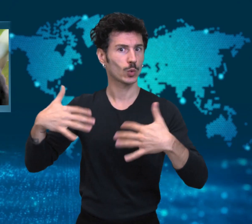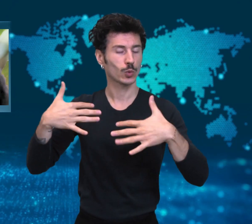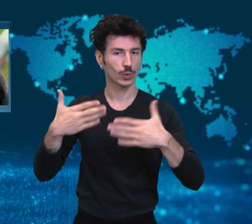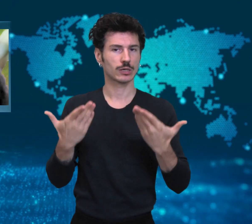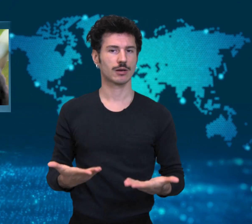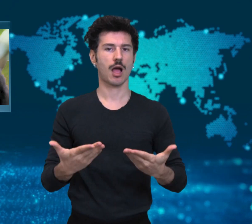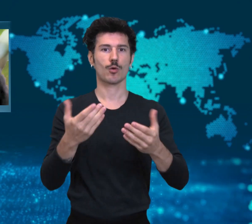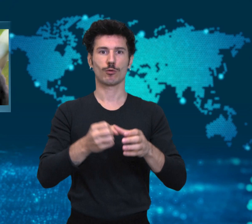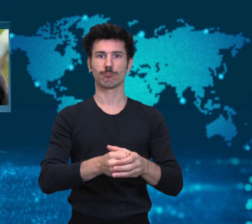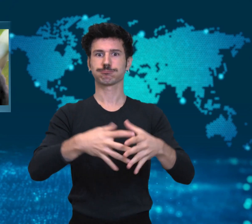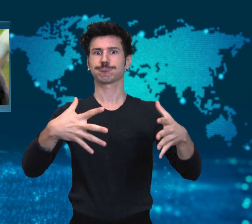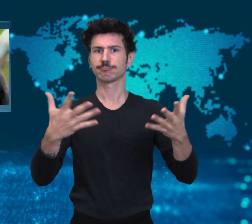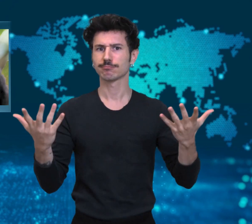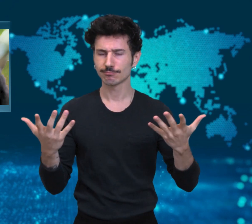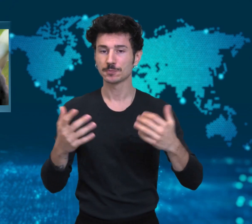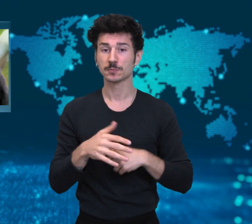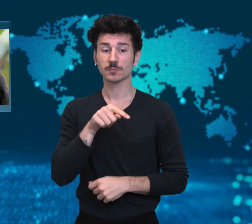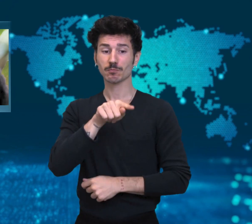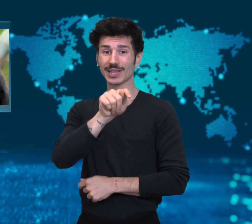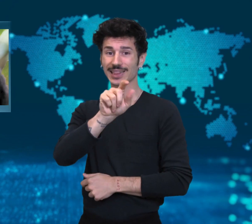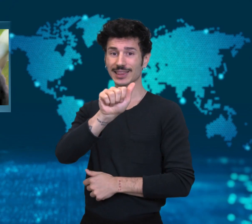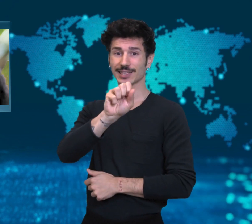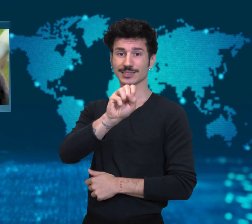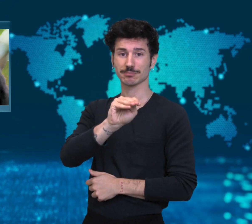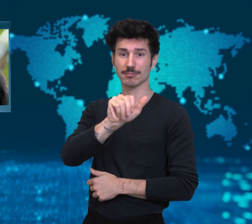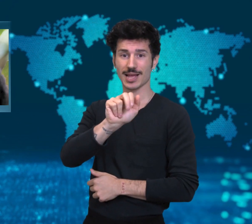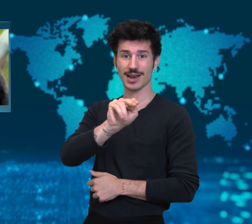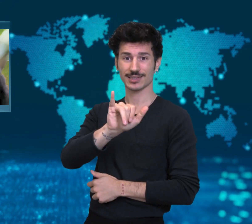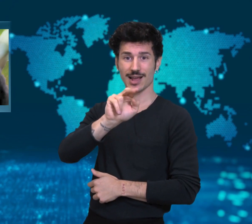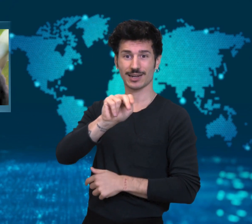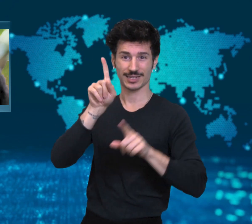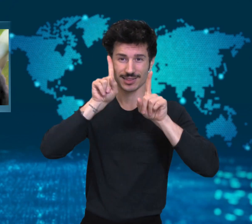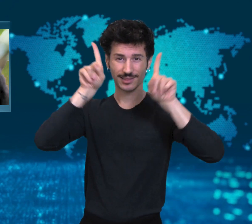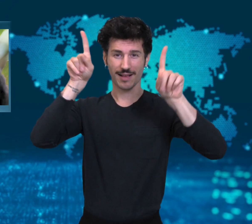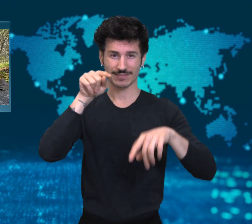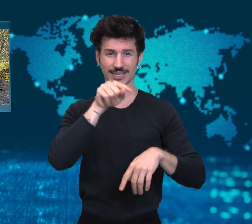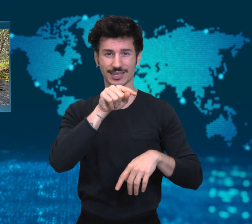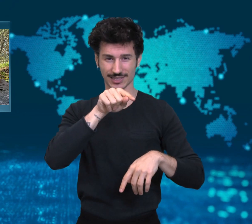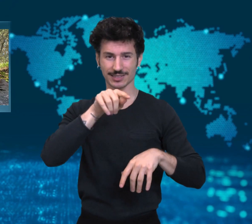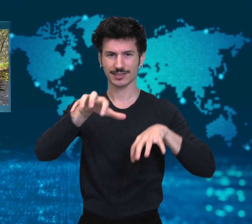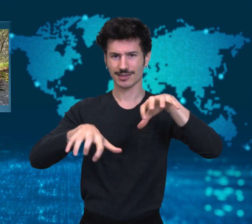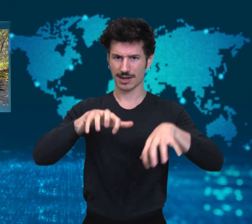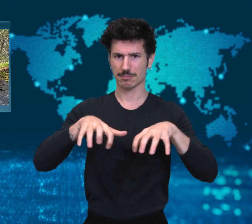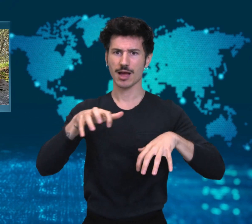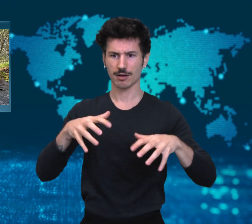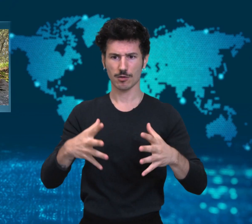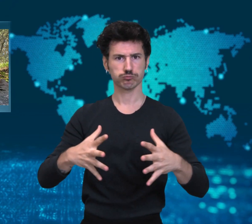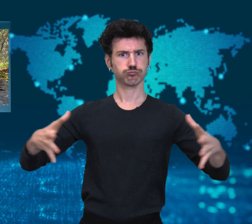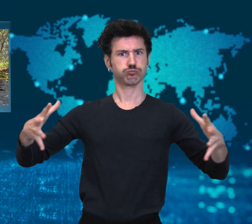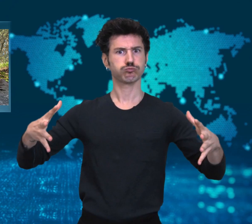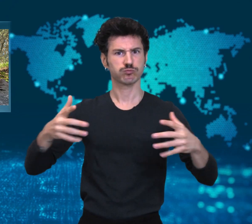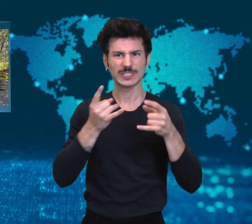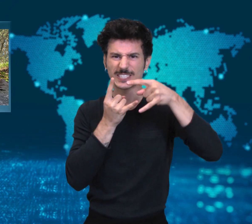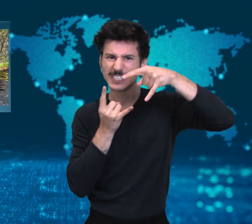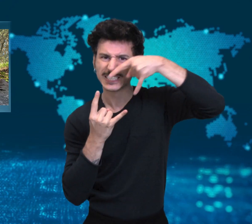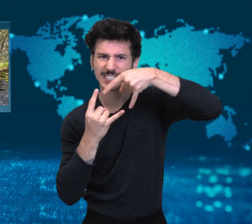it has been 3,000 years since they last lived on mainland Australia.